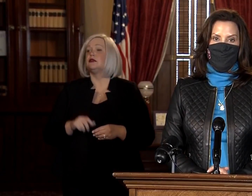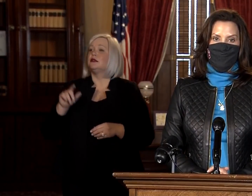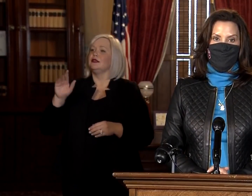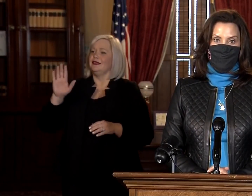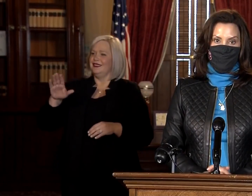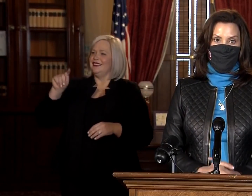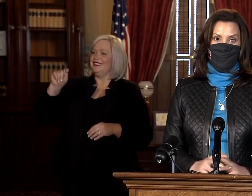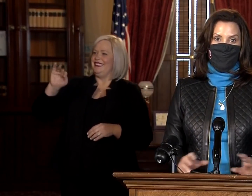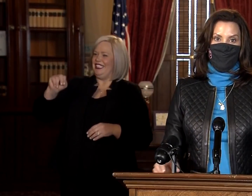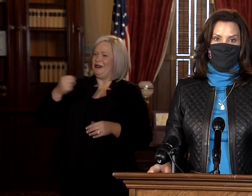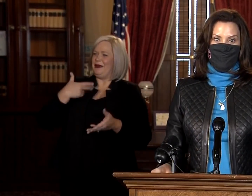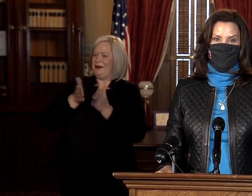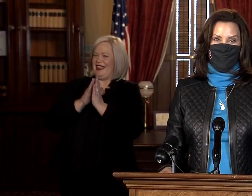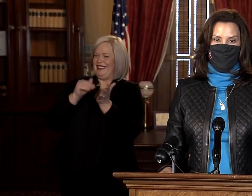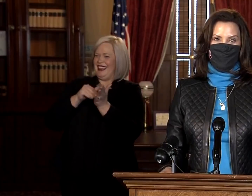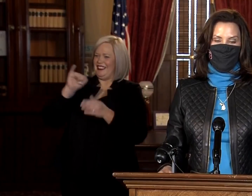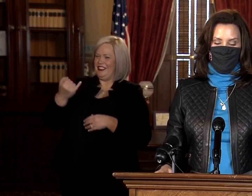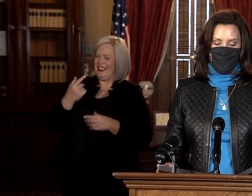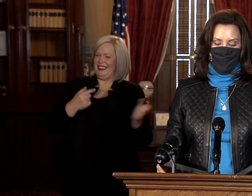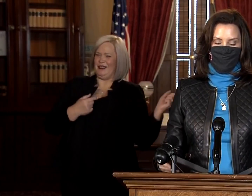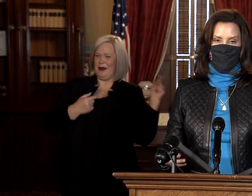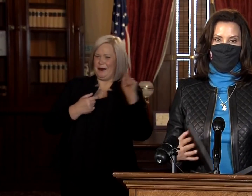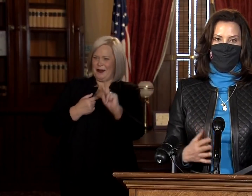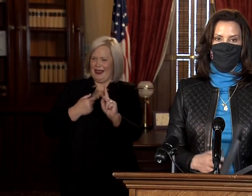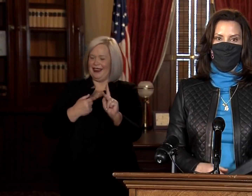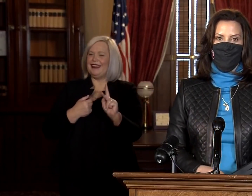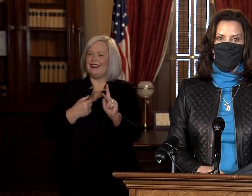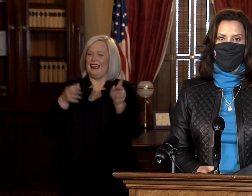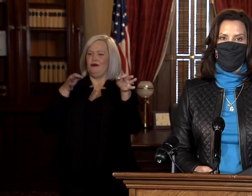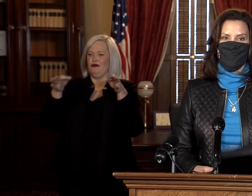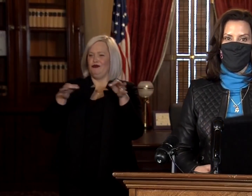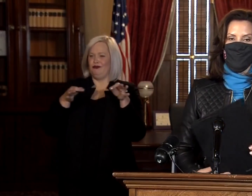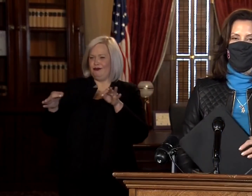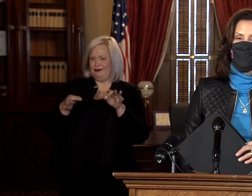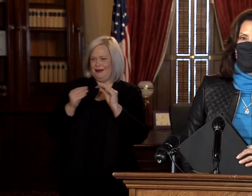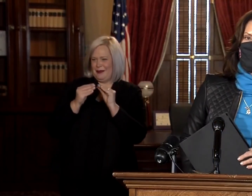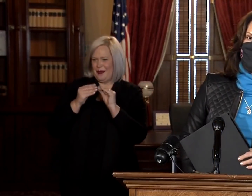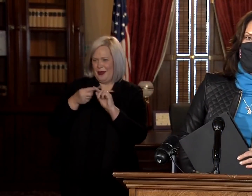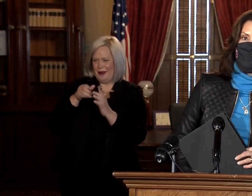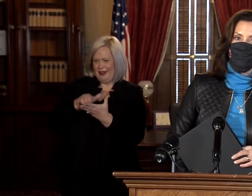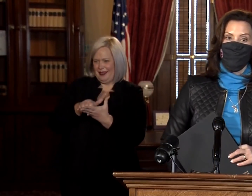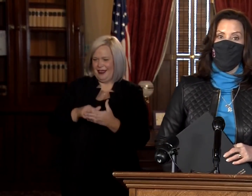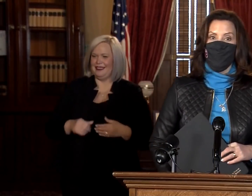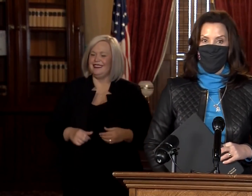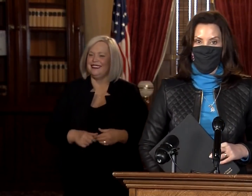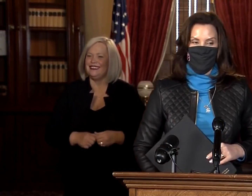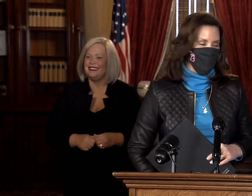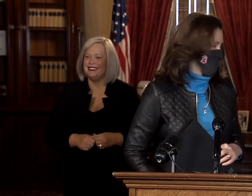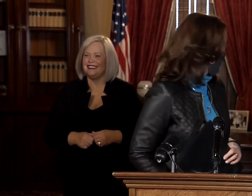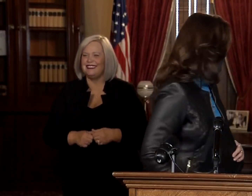number do you expect the case loads and death rate to come loads and death rate to come down correspondingingly. down correspondingingly. >> I am going to ask Dr. J. to